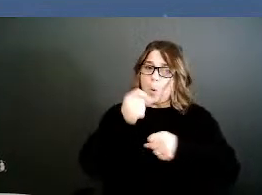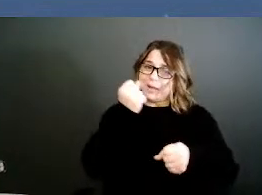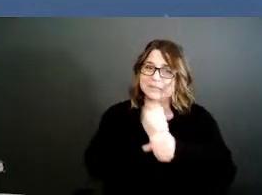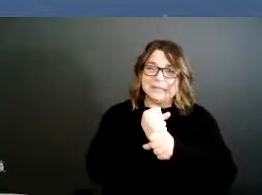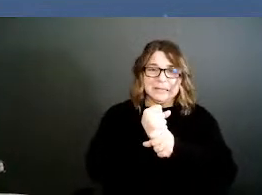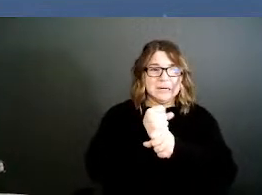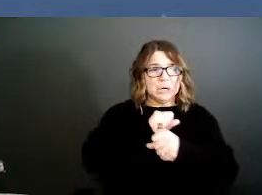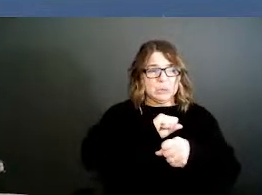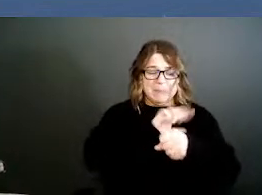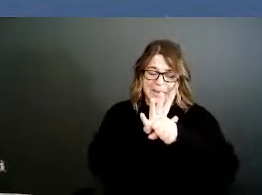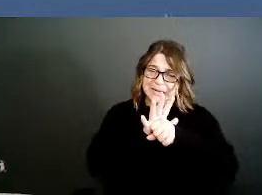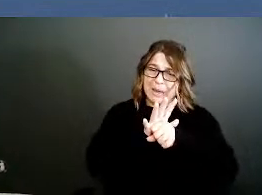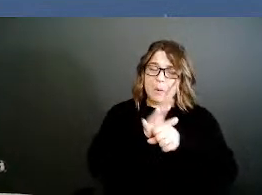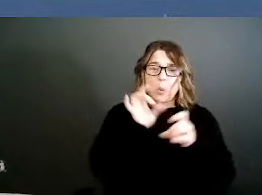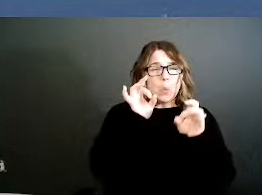ENOUGH, BUT MORE WERE COMING AND YOU HAVE ALSO FACED THE LONG